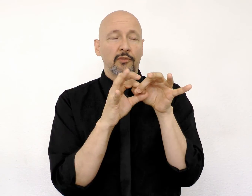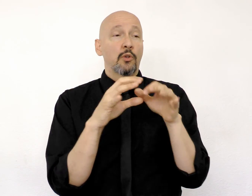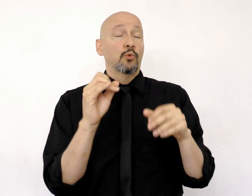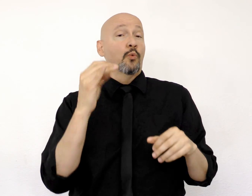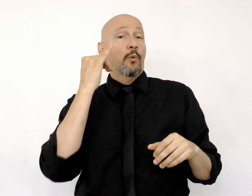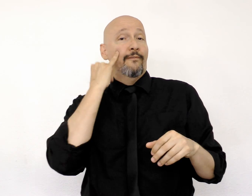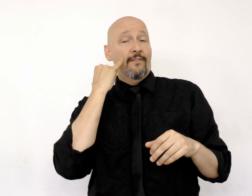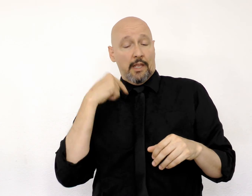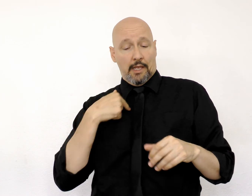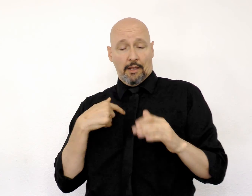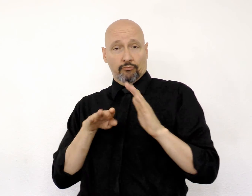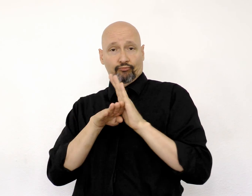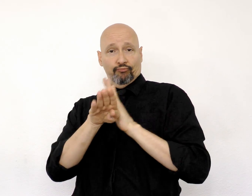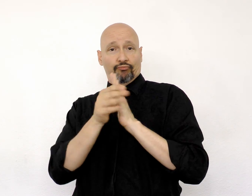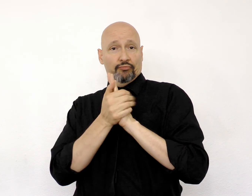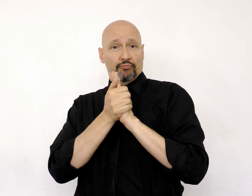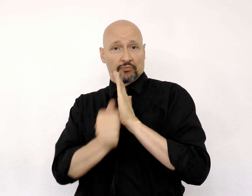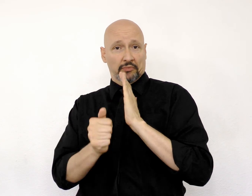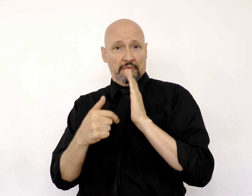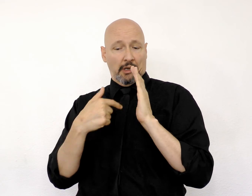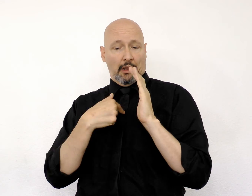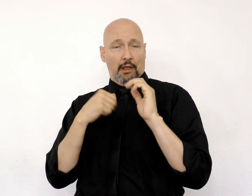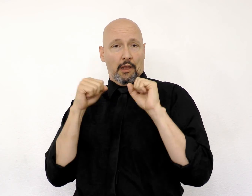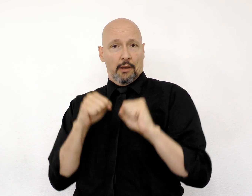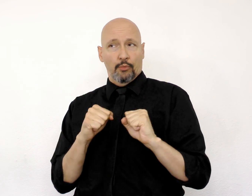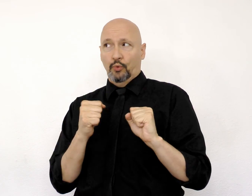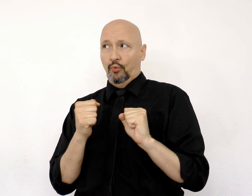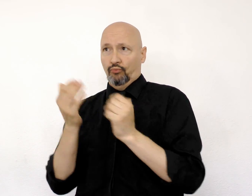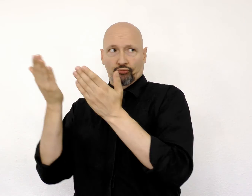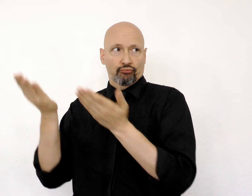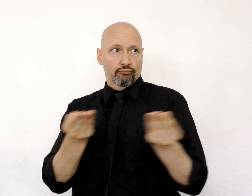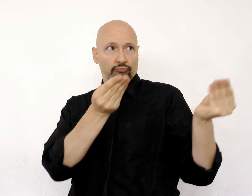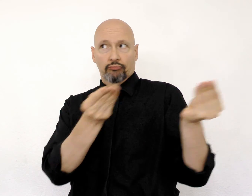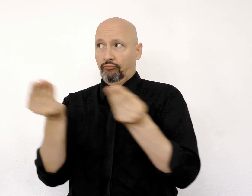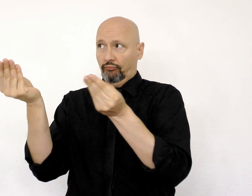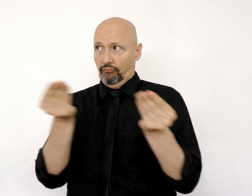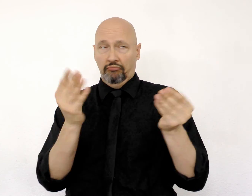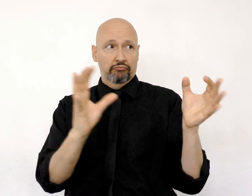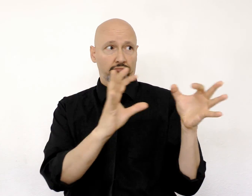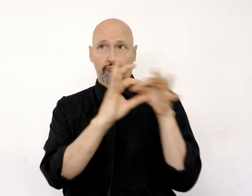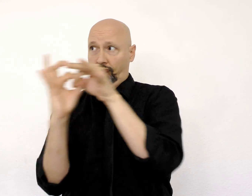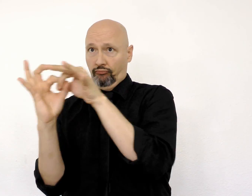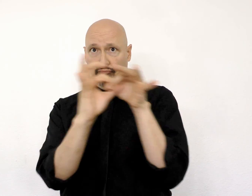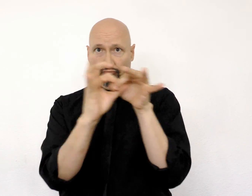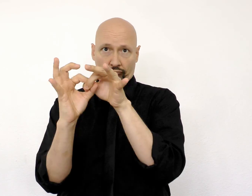If I develop the skills necessary to facilitate the interaction of others